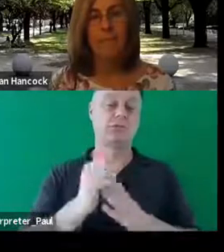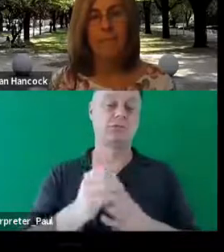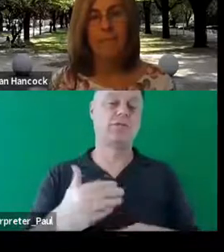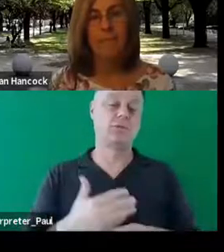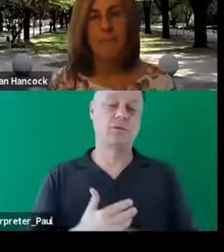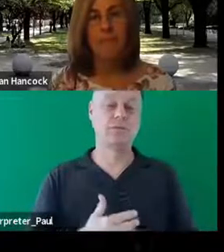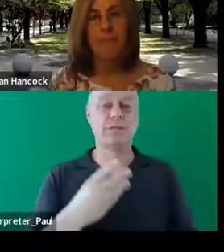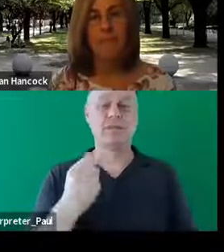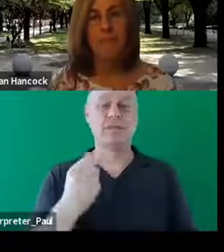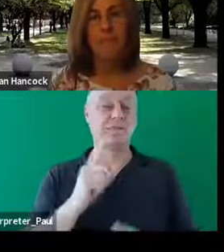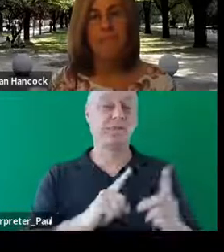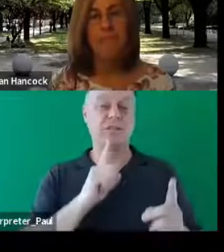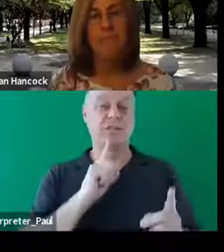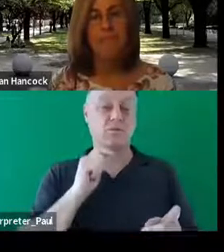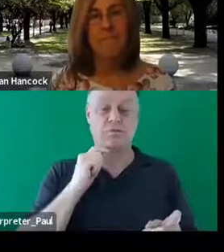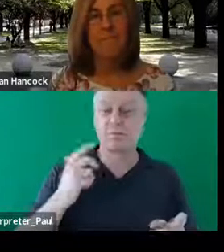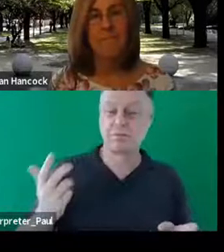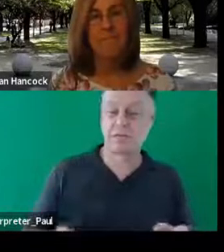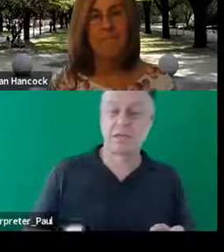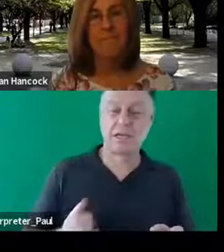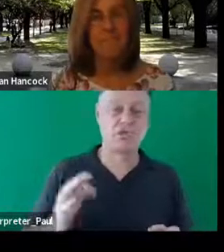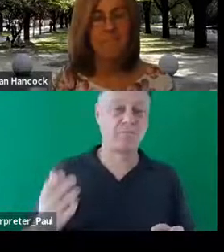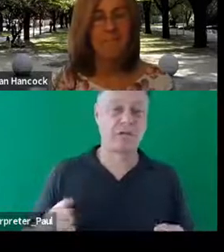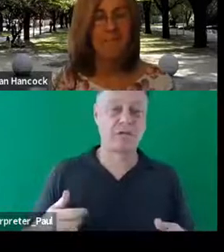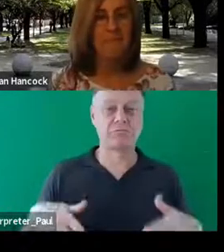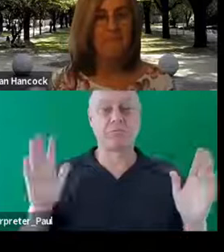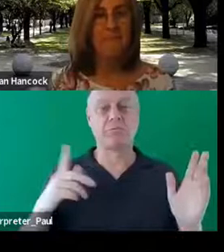say they would do it anyway, regardless of the money. So it’s an enriching them. So you may be